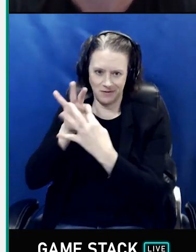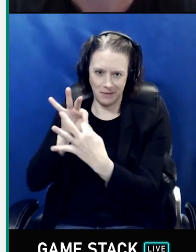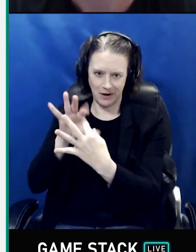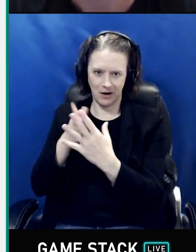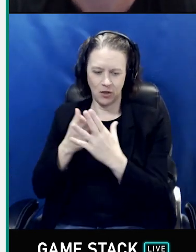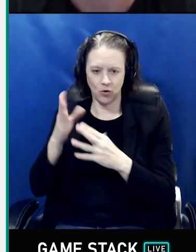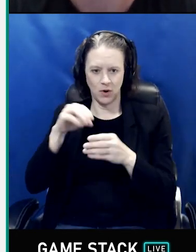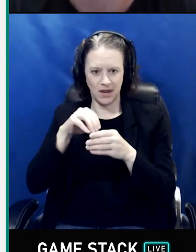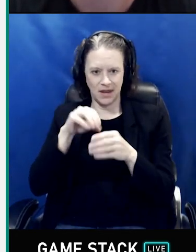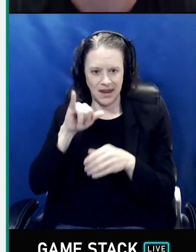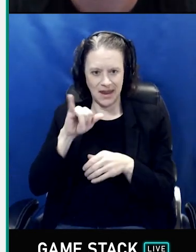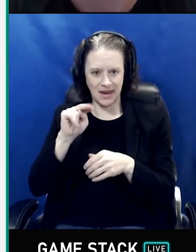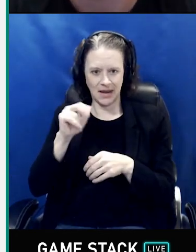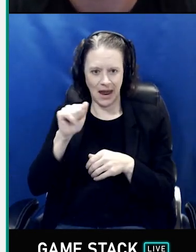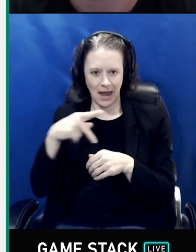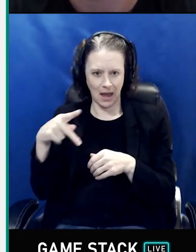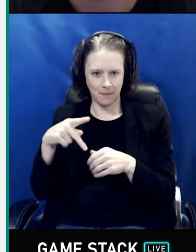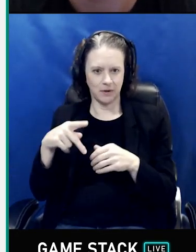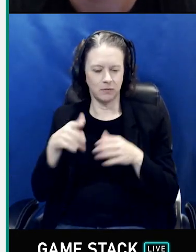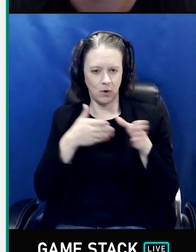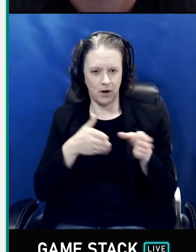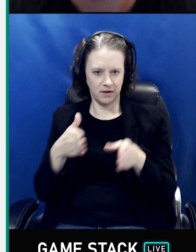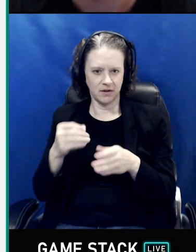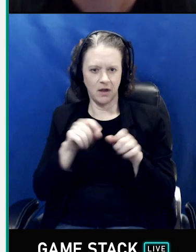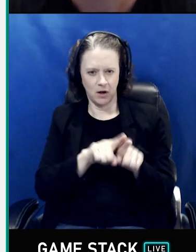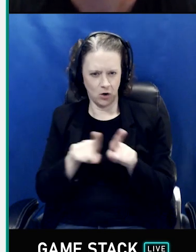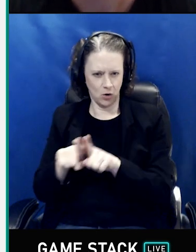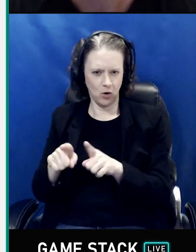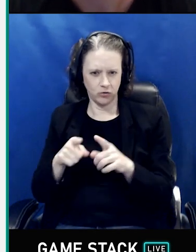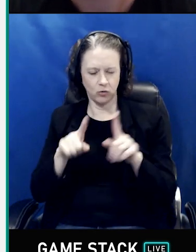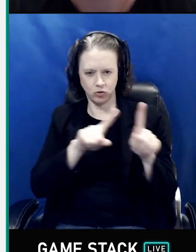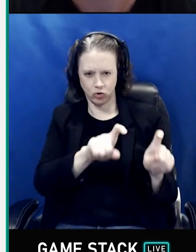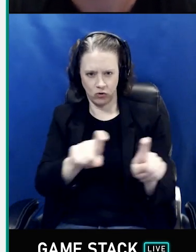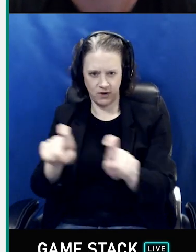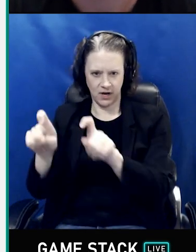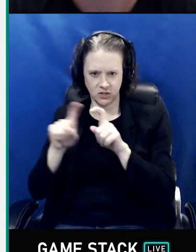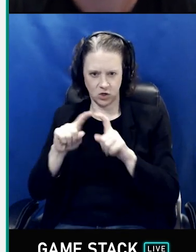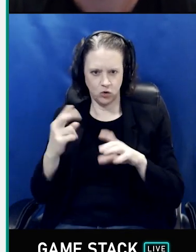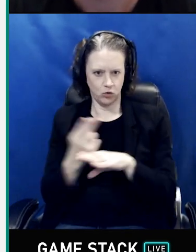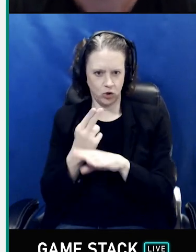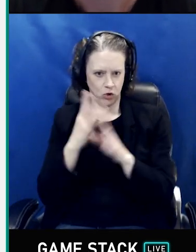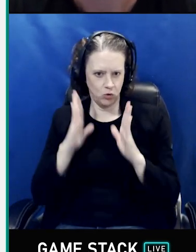mechanisms, as well as via survey to our user base. From a positive sentiment perspective,